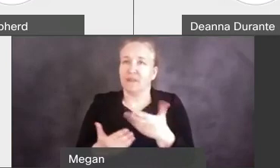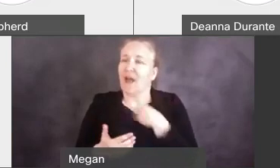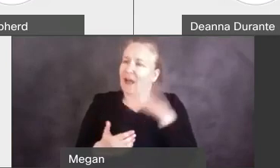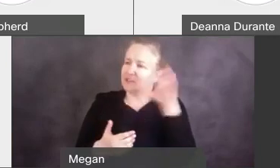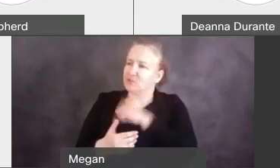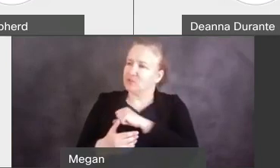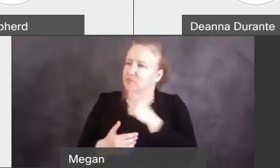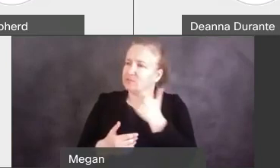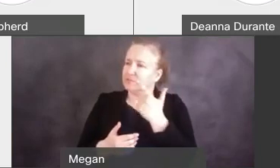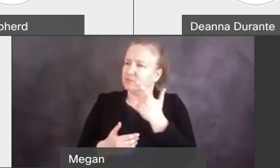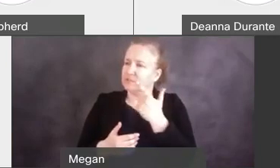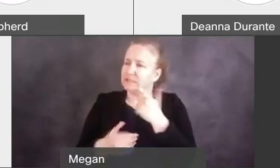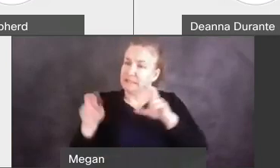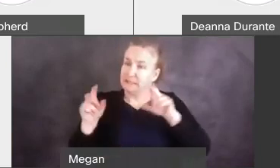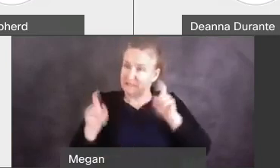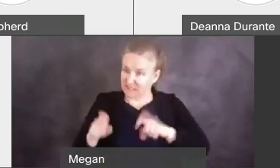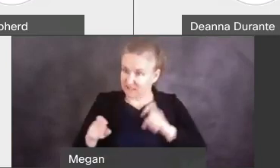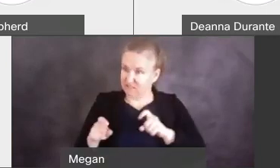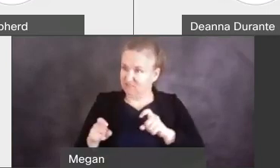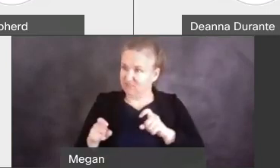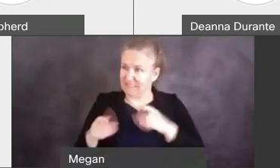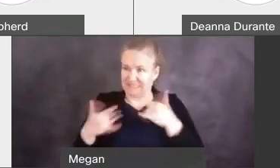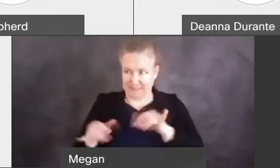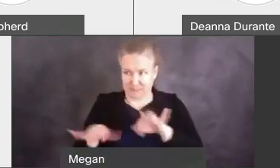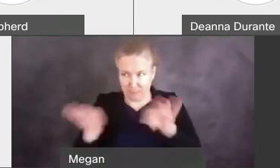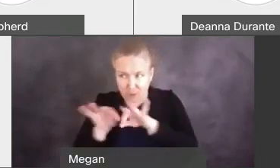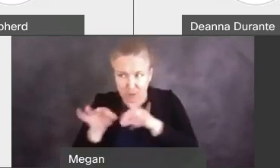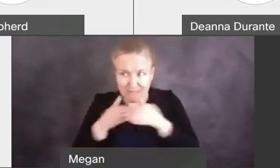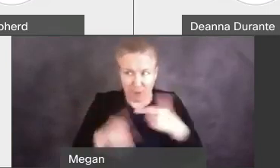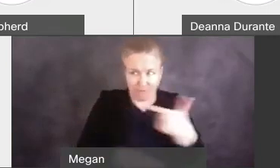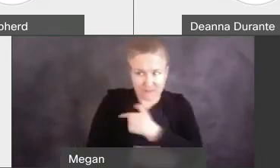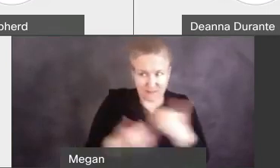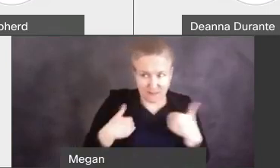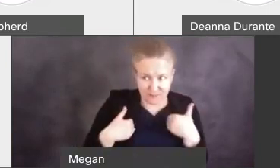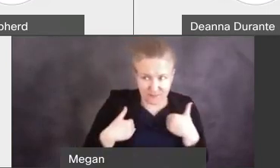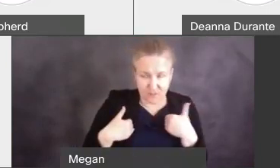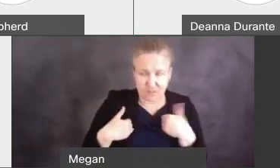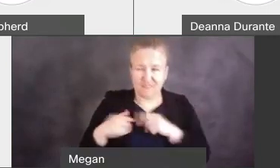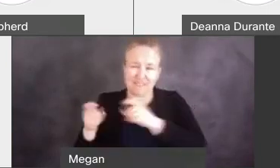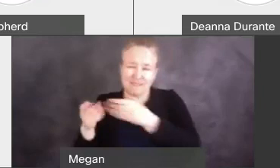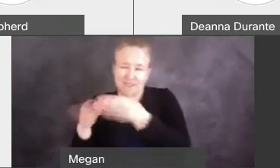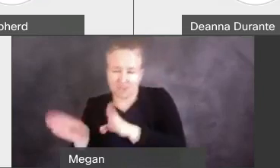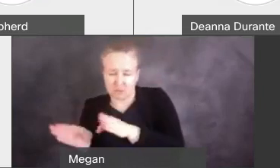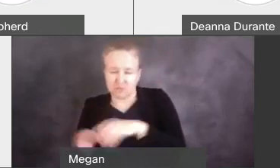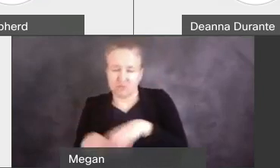though there's a vaccine, testing in general and also the surveillance tests in schools?